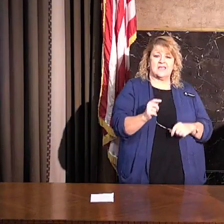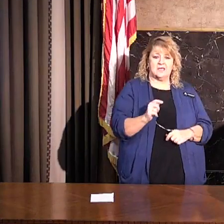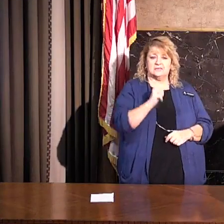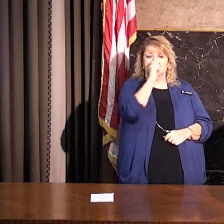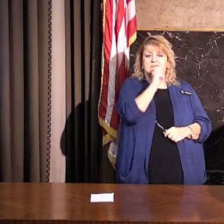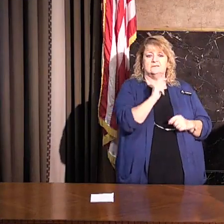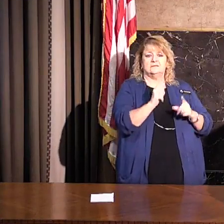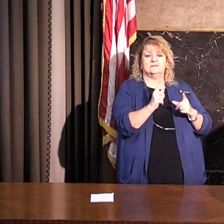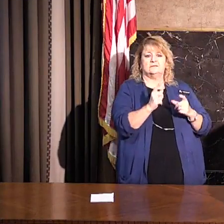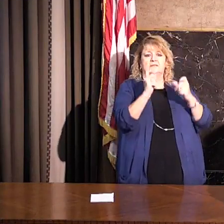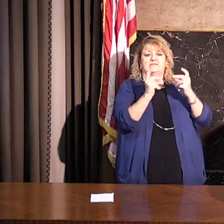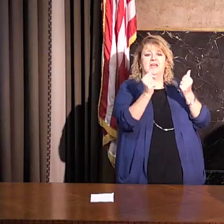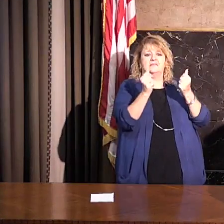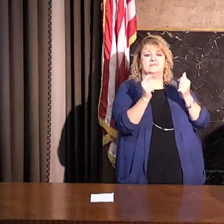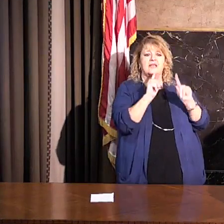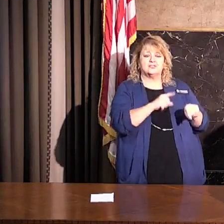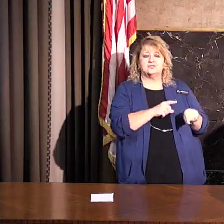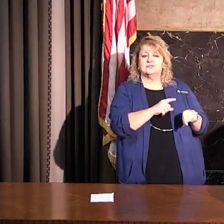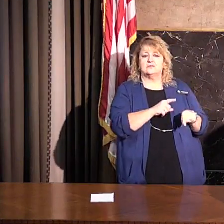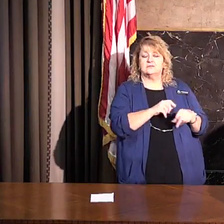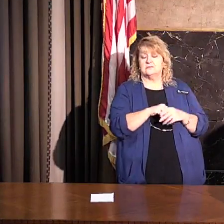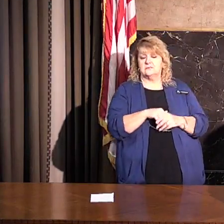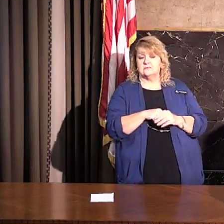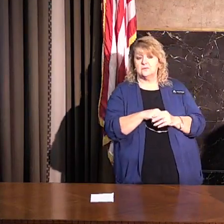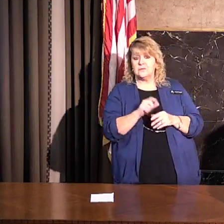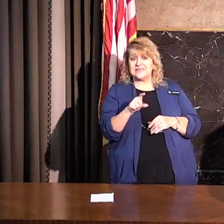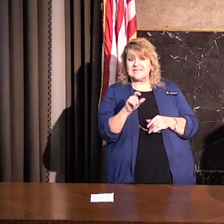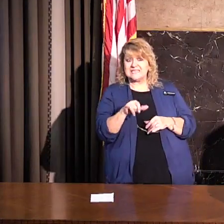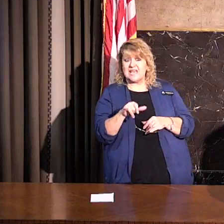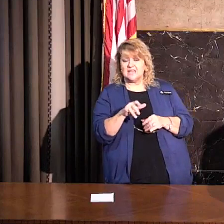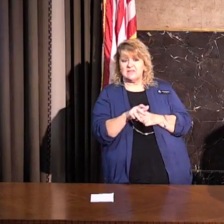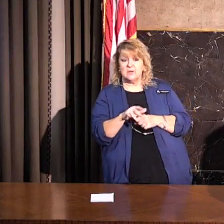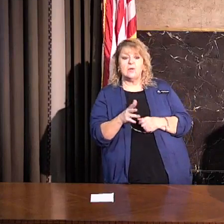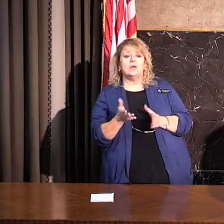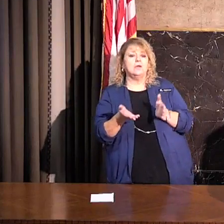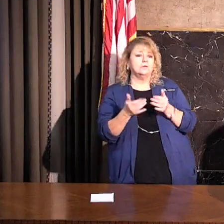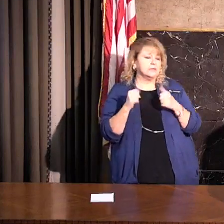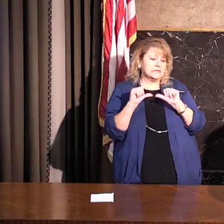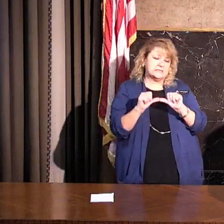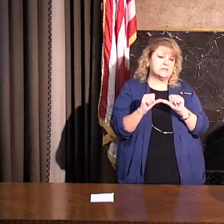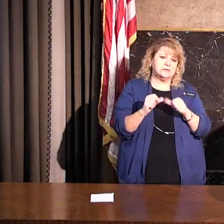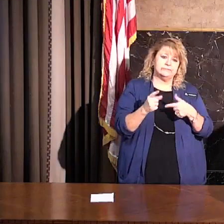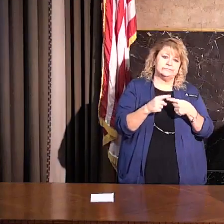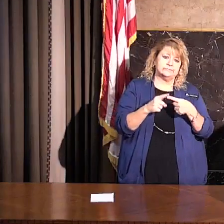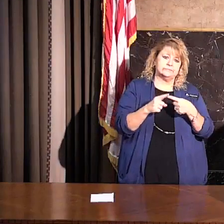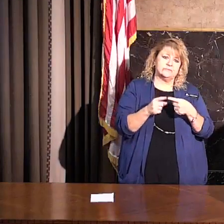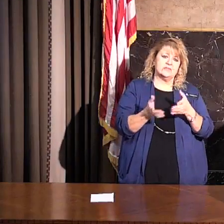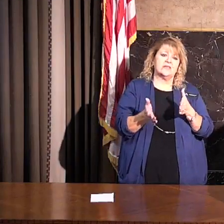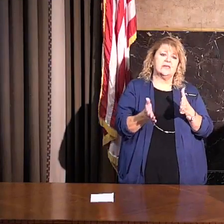have to be required. So, at this point in time, we're we're continuing to ask people to be vaccinated because it's it's